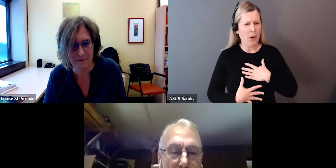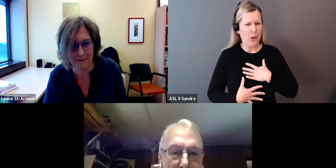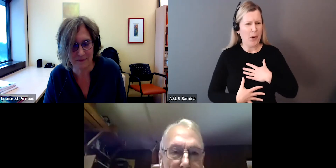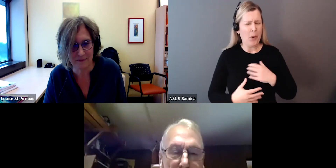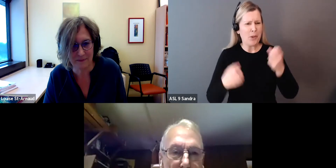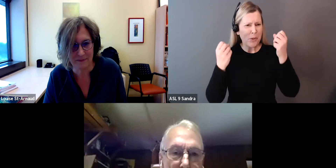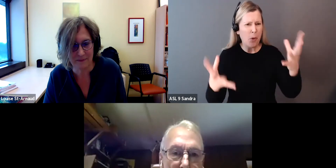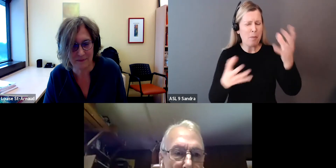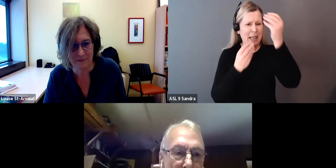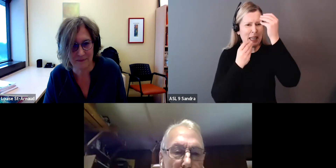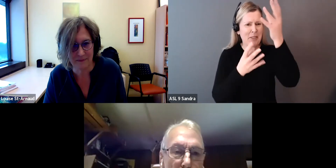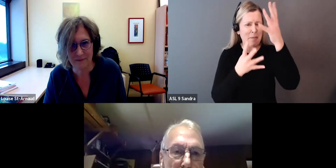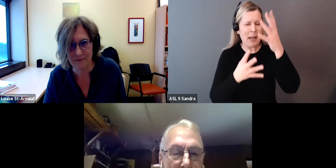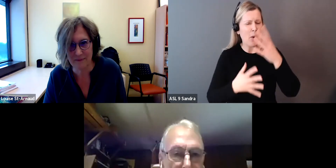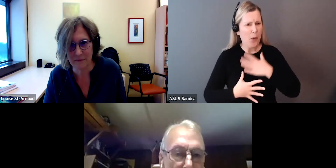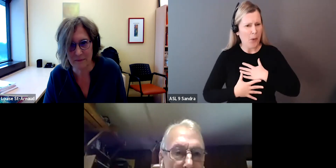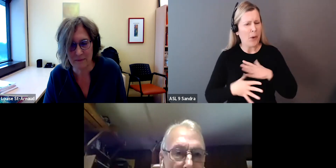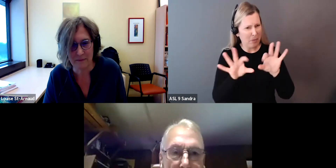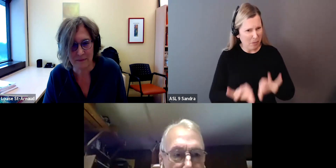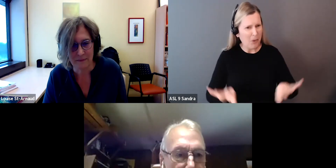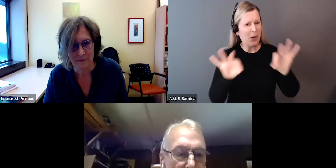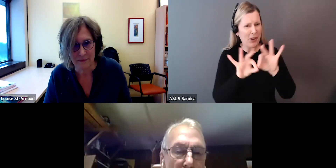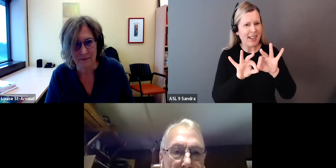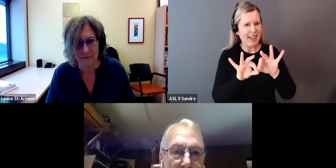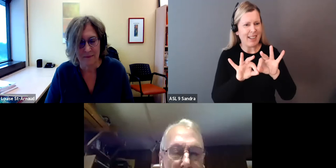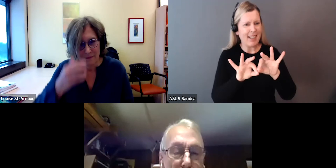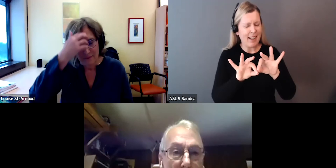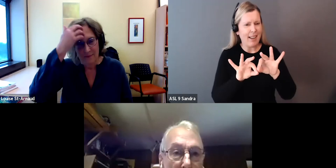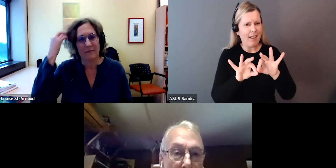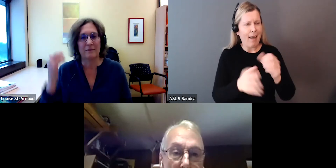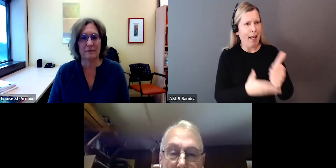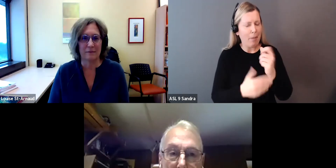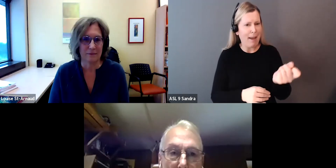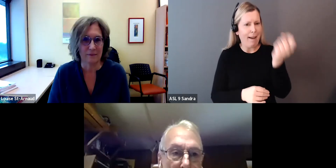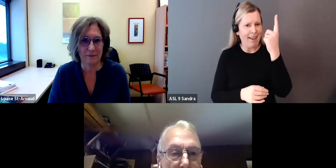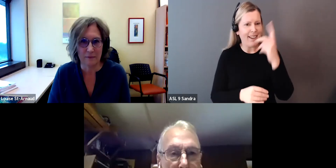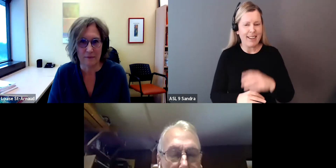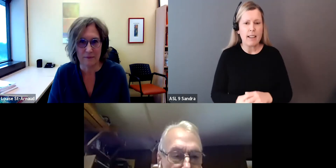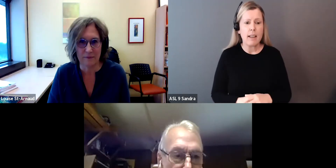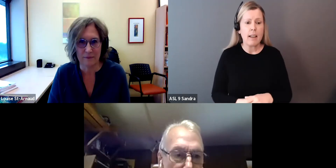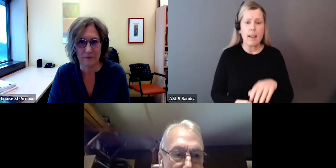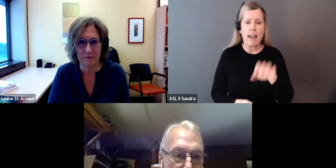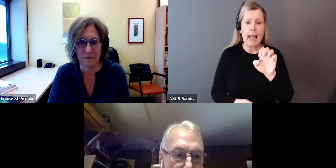that's really important that connects the dots together. Ellen, can I turn it over to you?